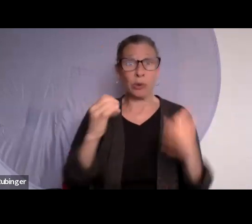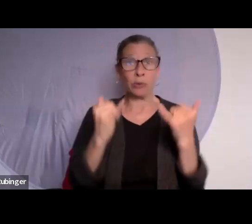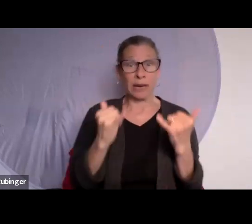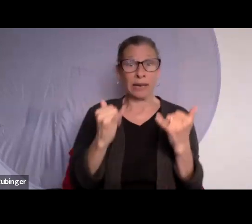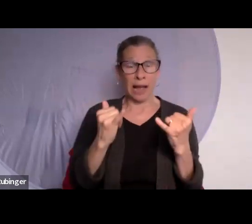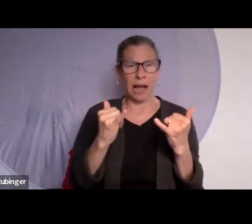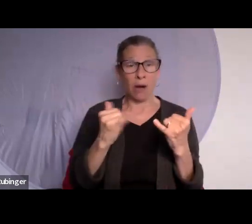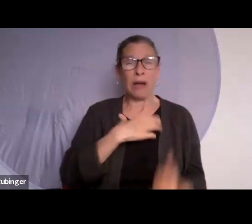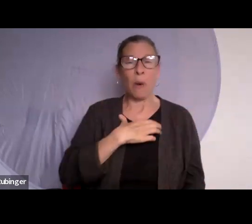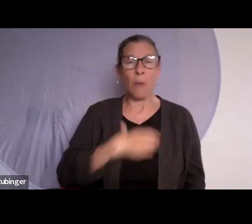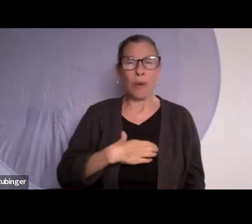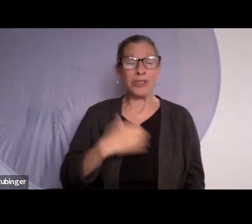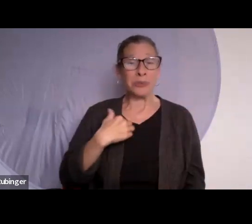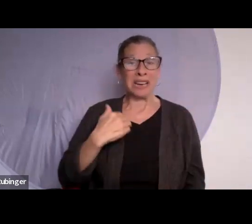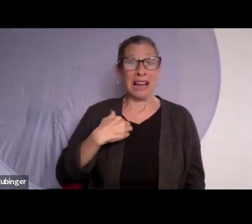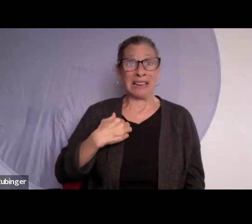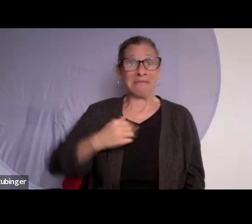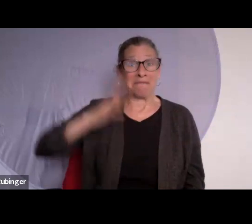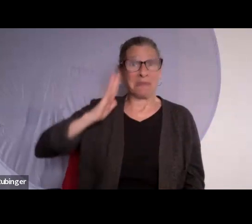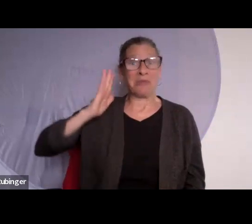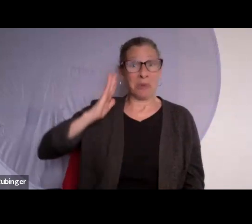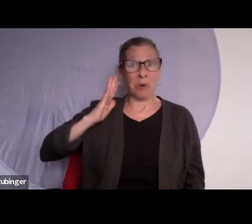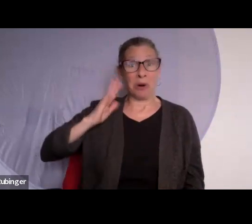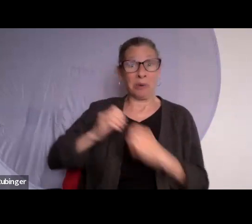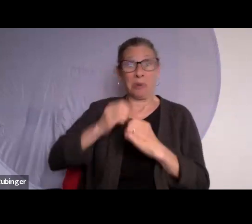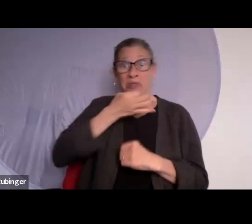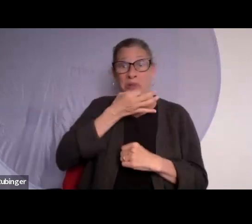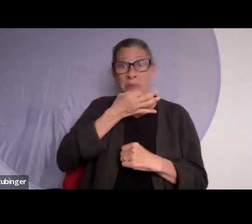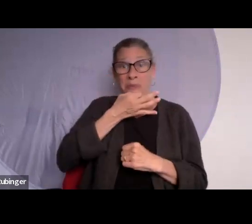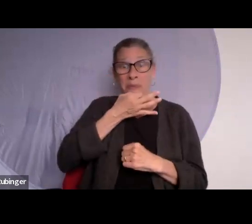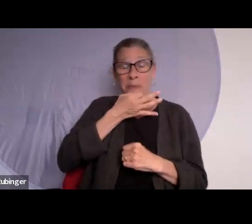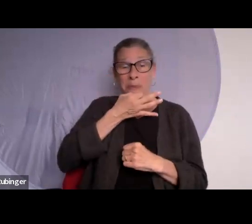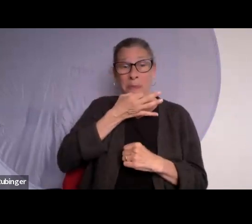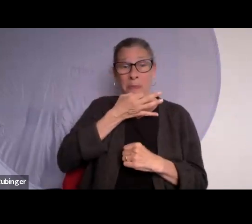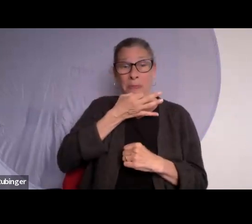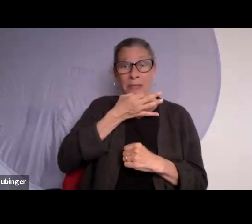wish that we had had it sooner. I think whatever its flaws, it